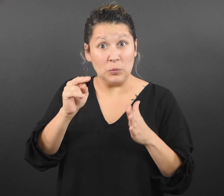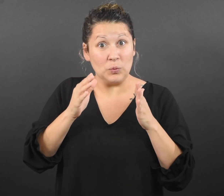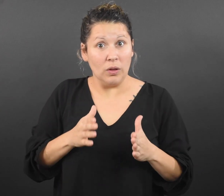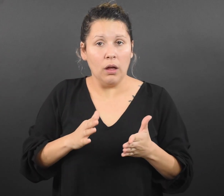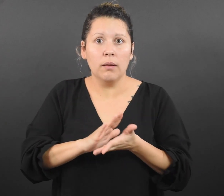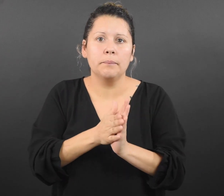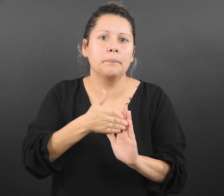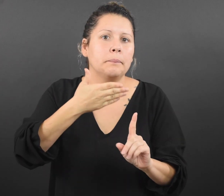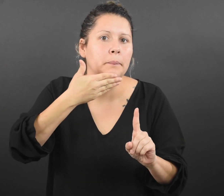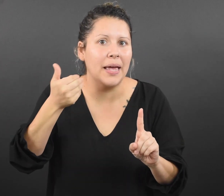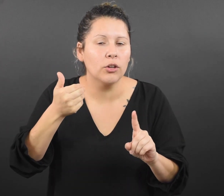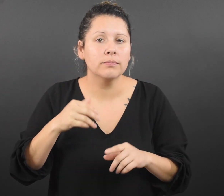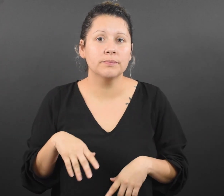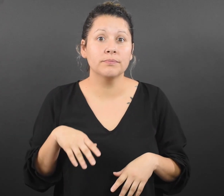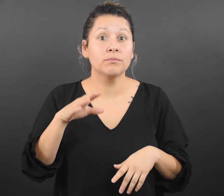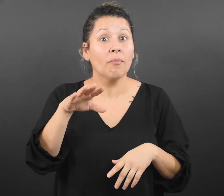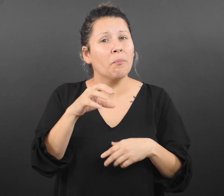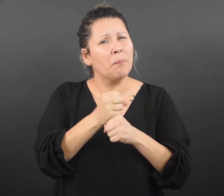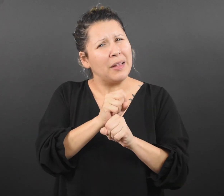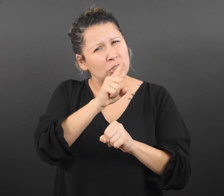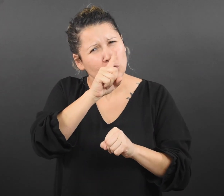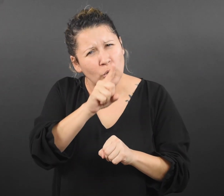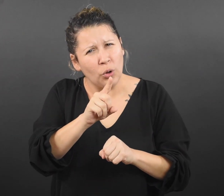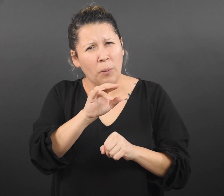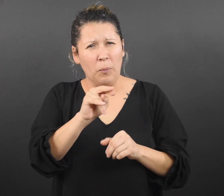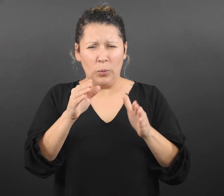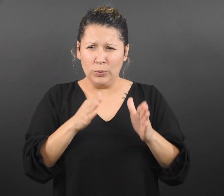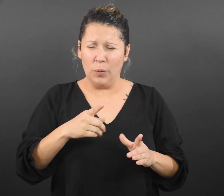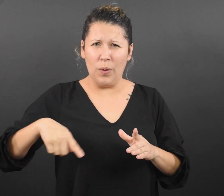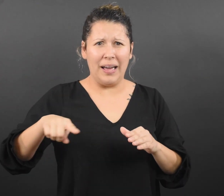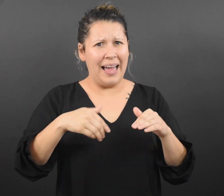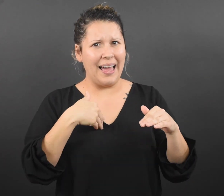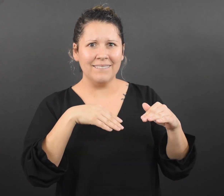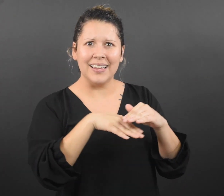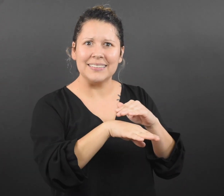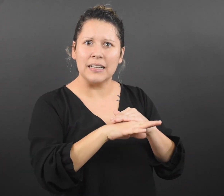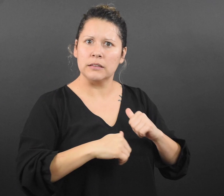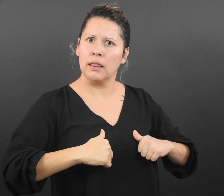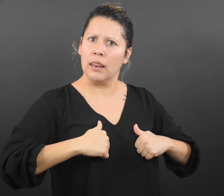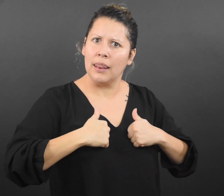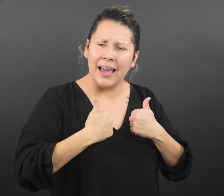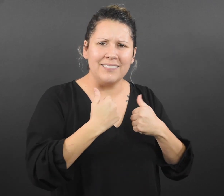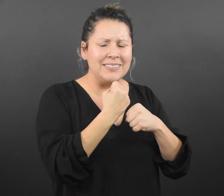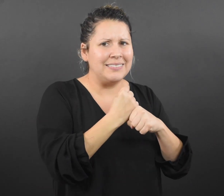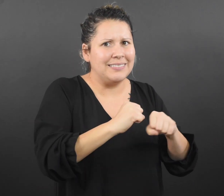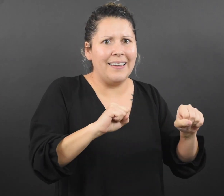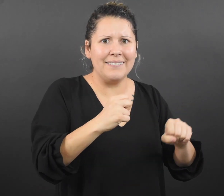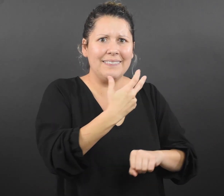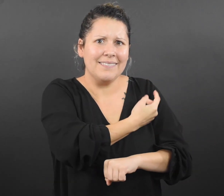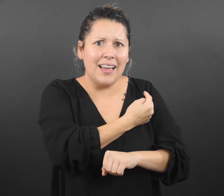To make sure more Minnesotans can access these life-saving vaccines and treatments, we requested